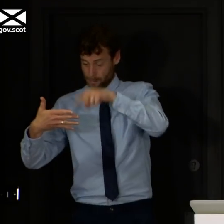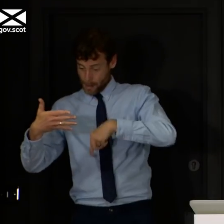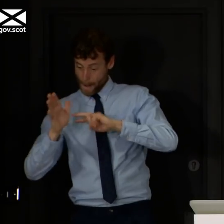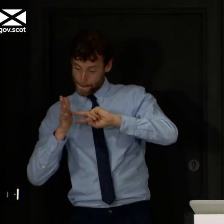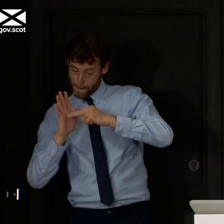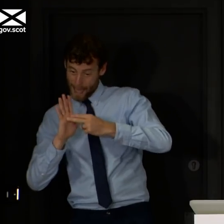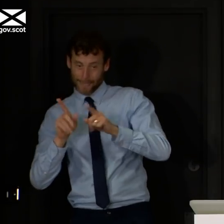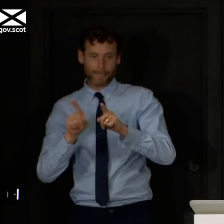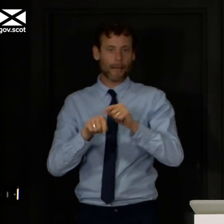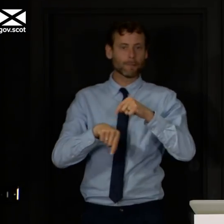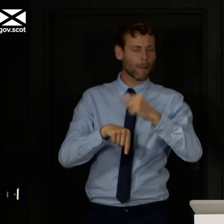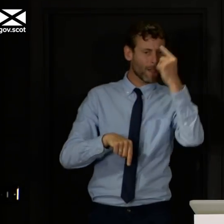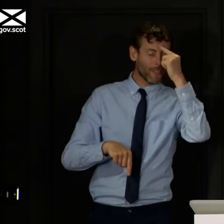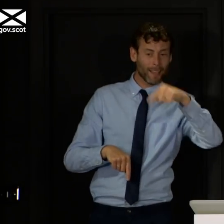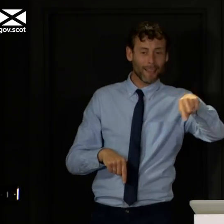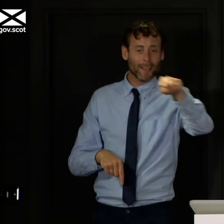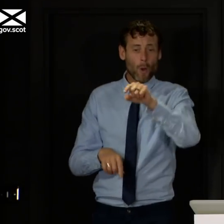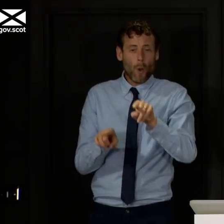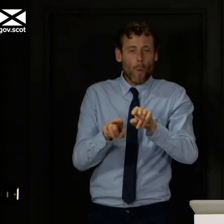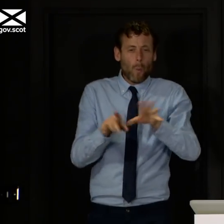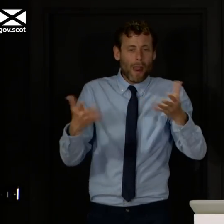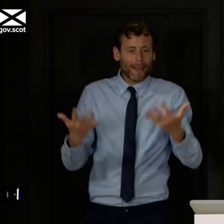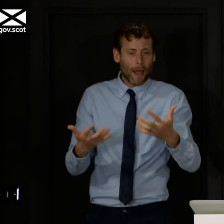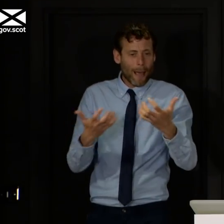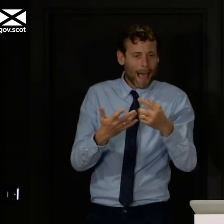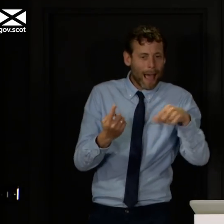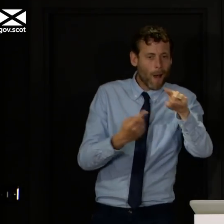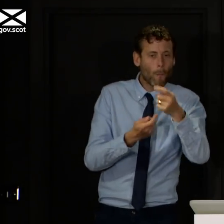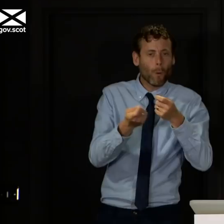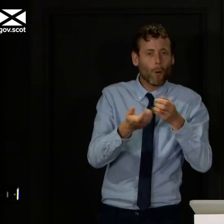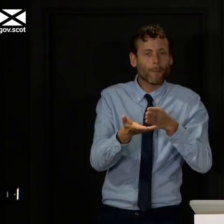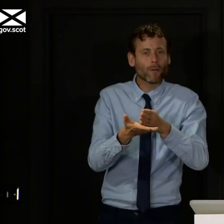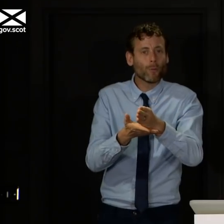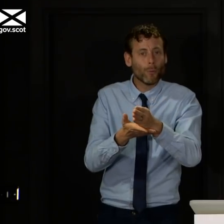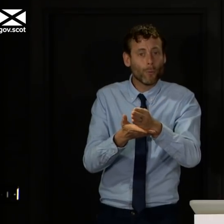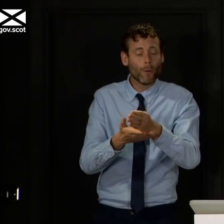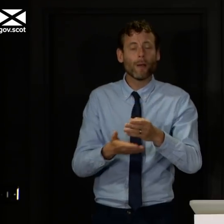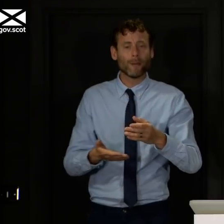to come to a view on what will make the biggest difference to people's quality of life, and